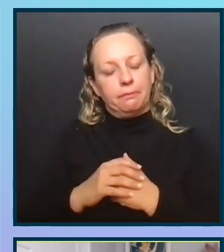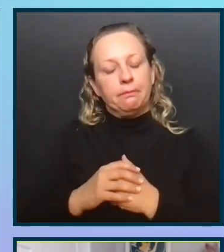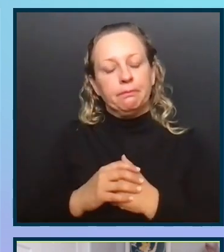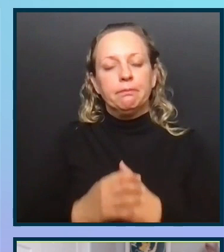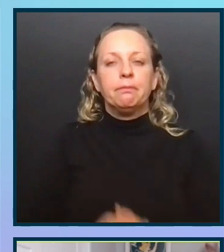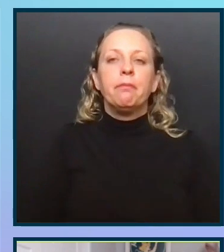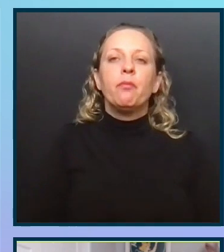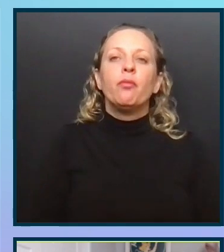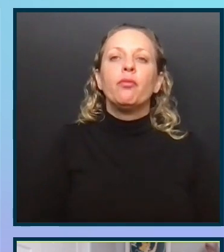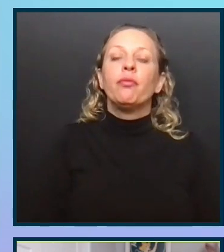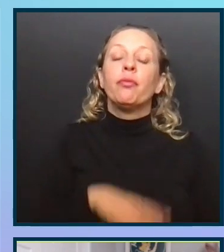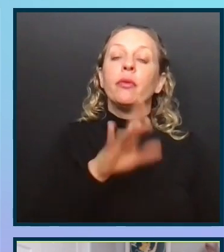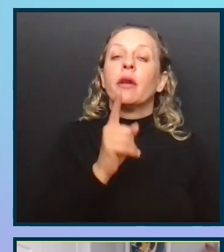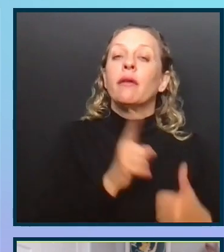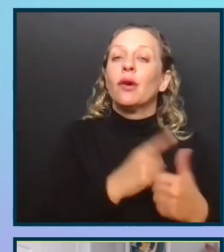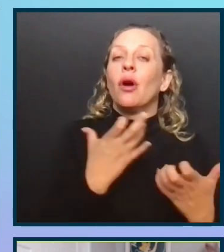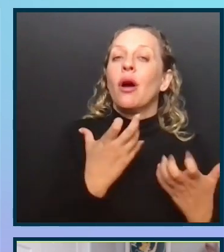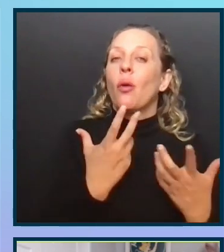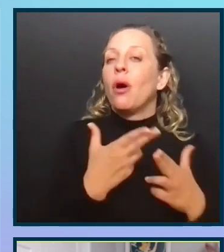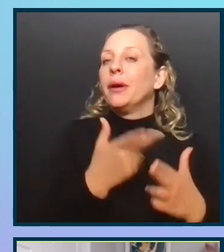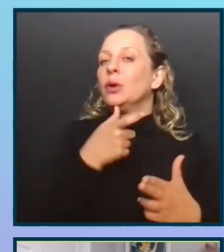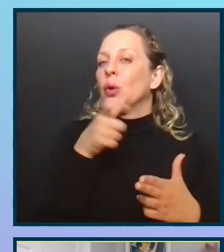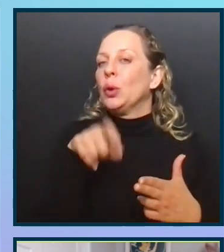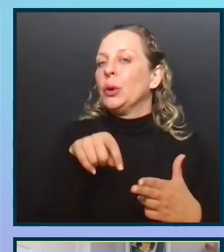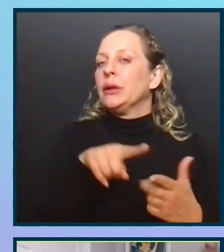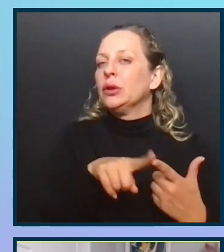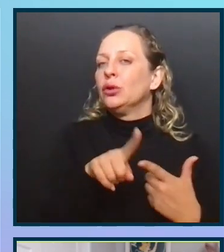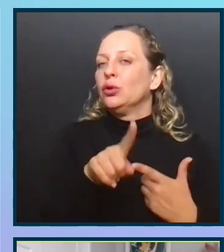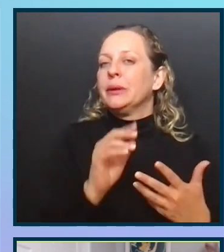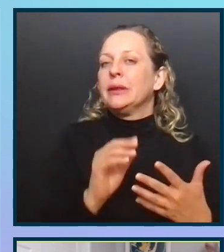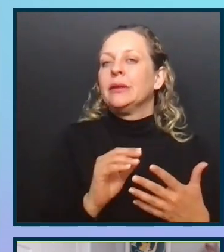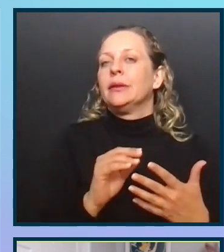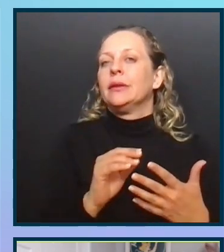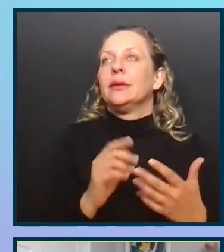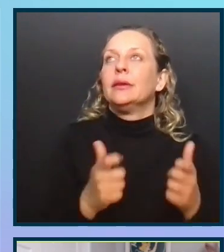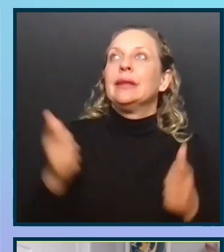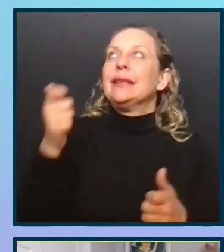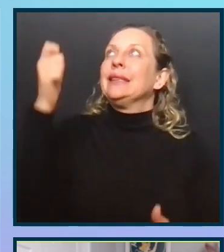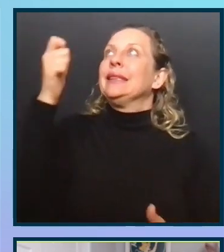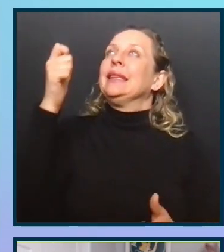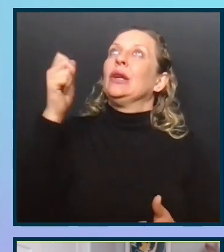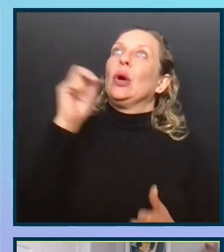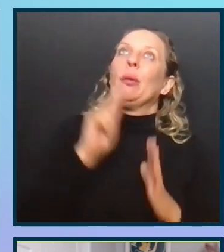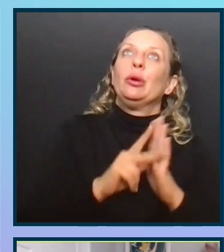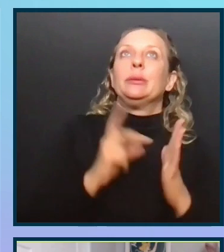Well, first off, I wanna mention that you don't need to be a senior or principal designer to practice these skills.